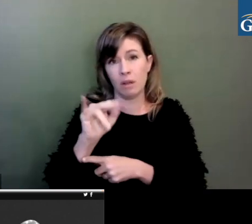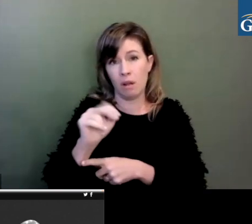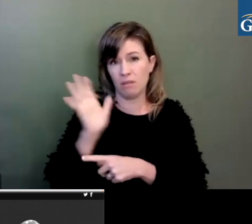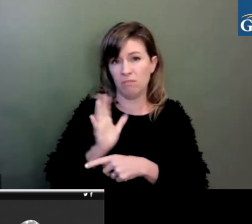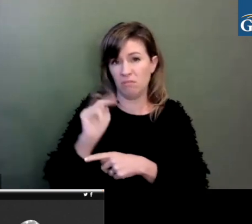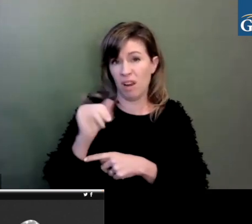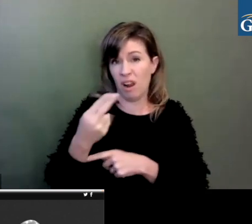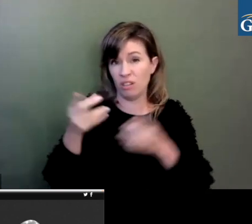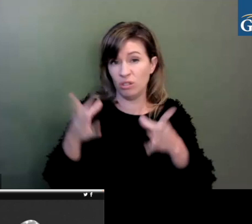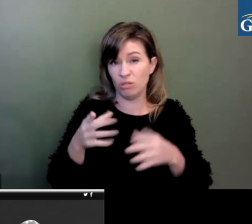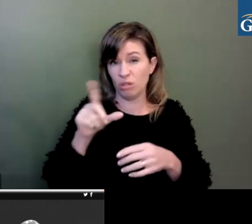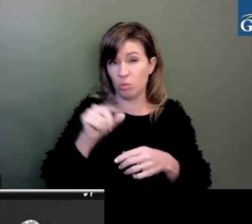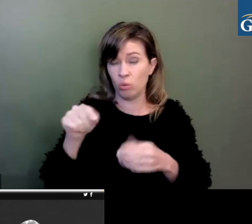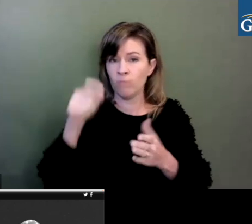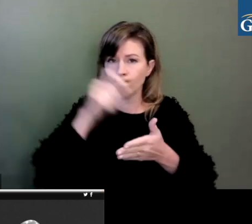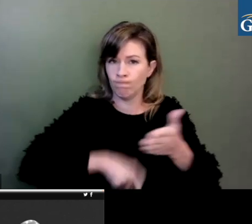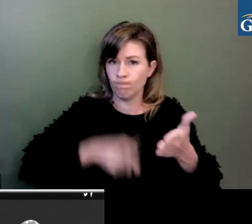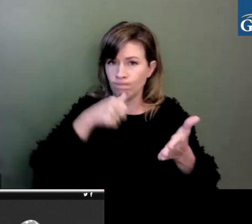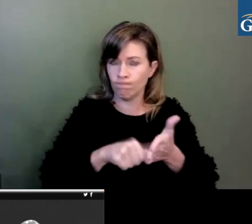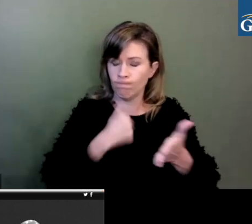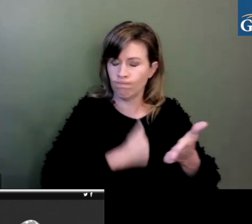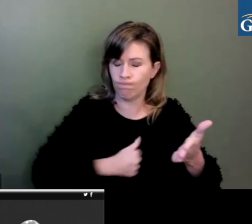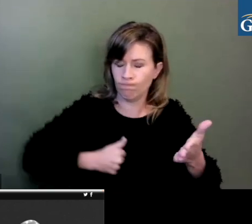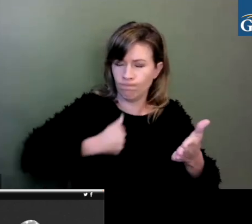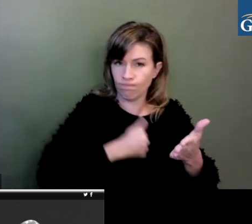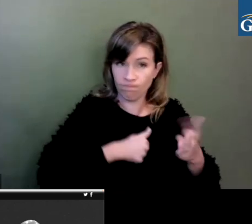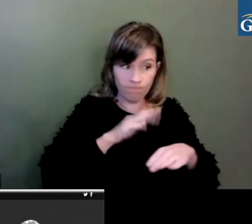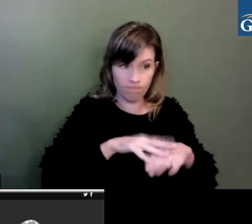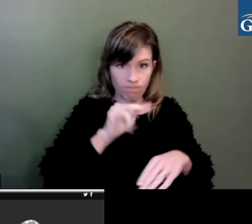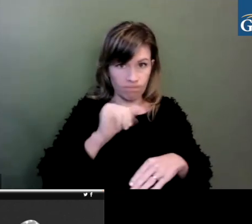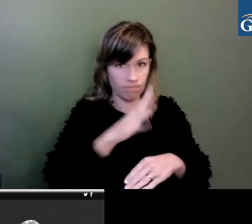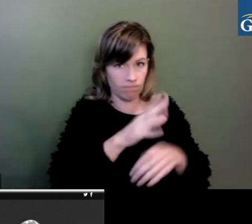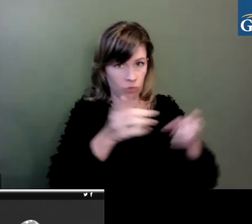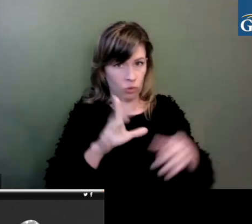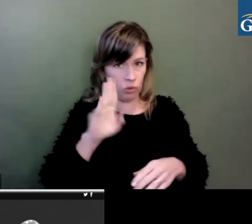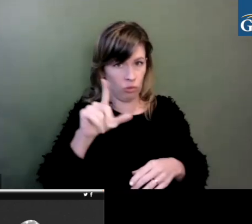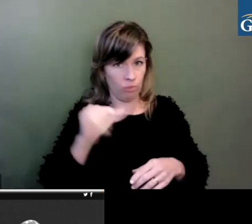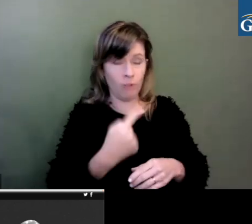Health in 2020, pinned an apologetic letter on the NIH directors blog, noting to those individuals in the